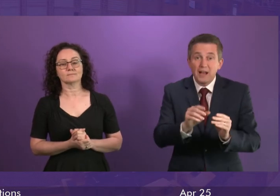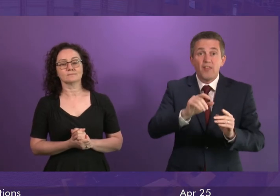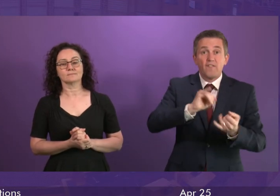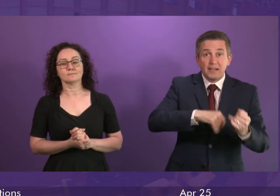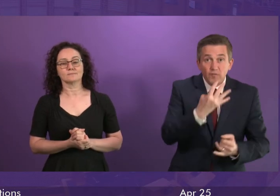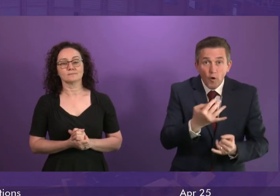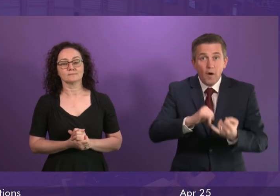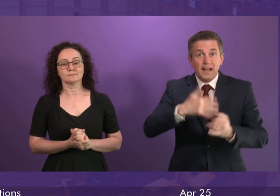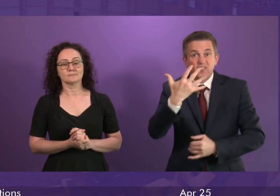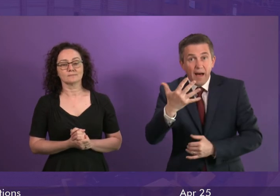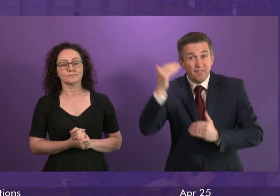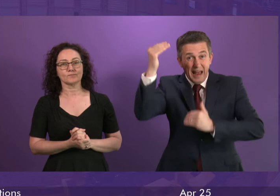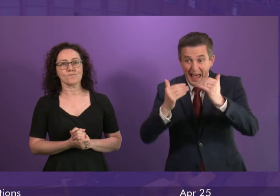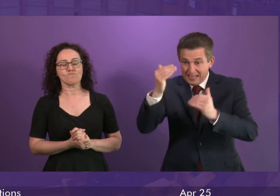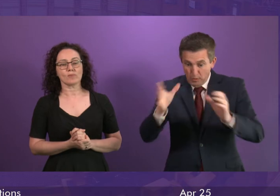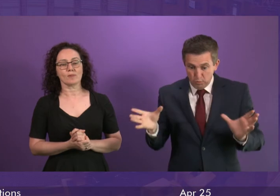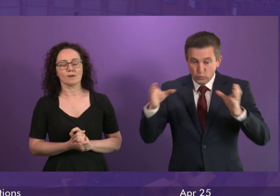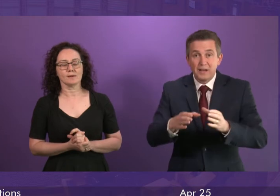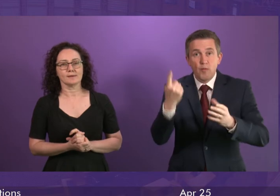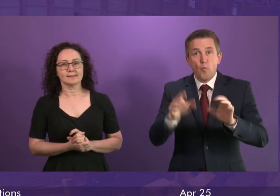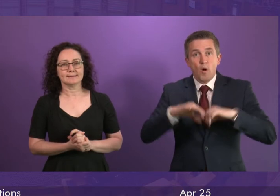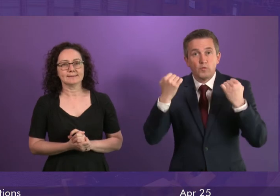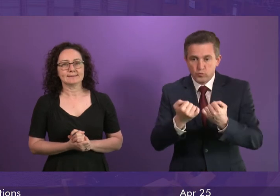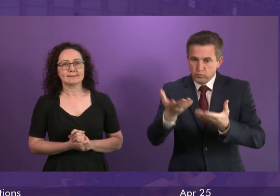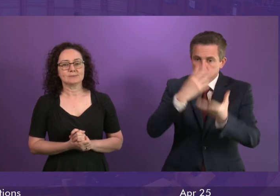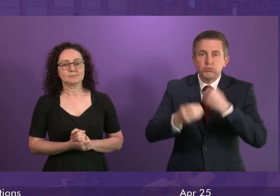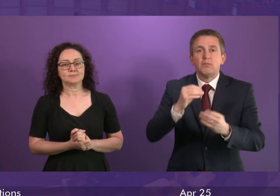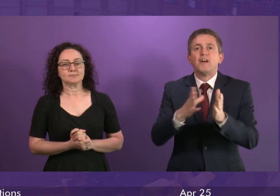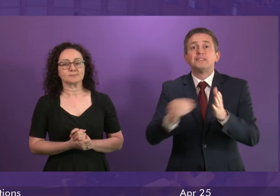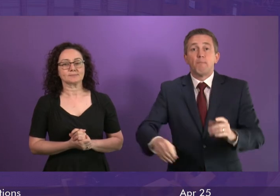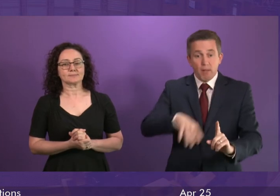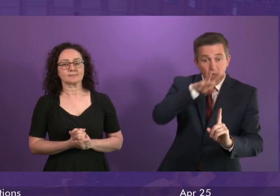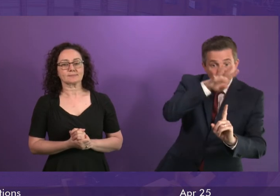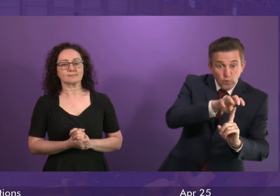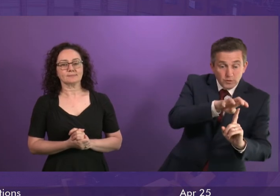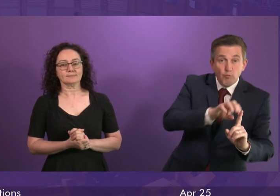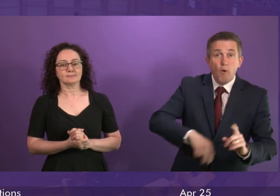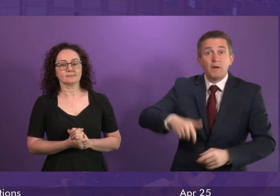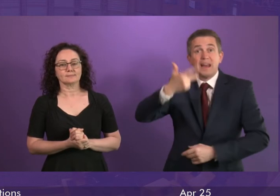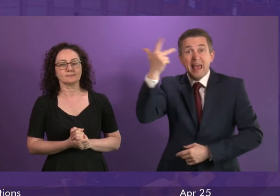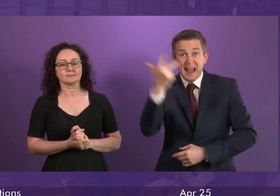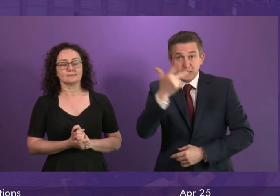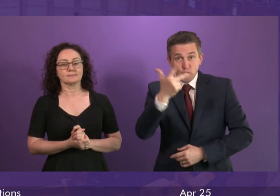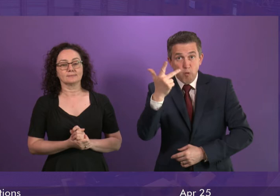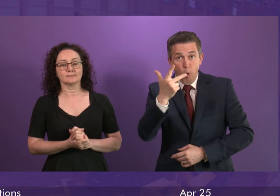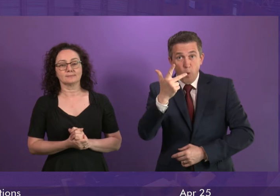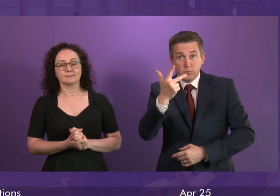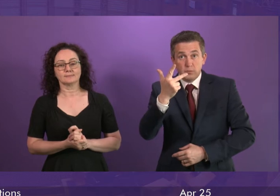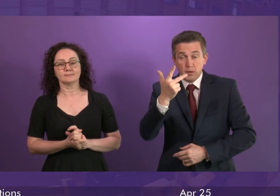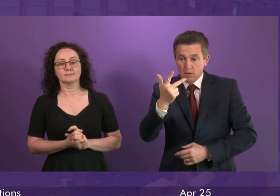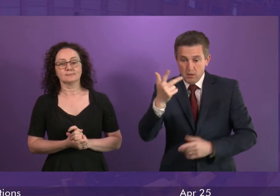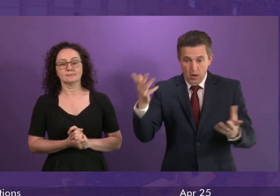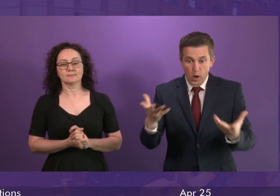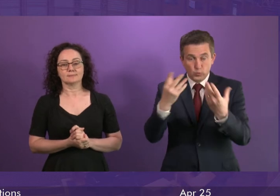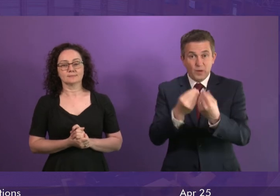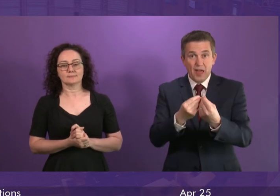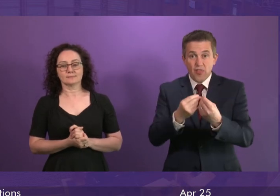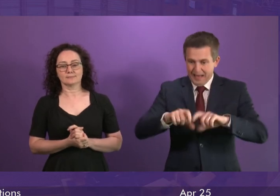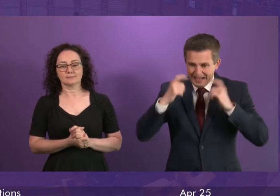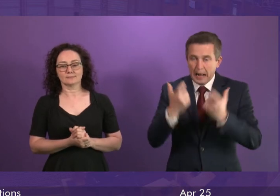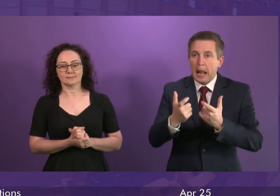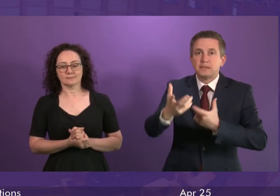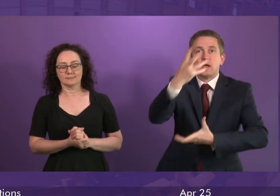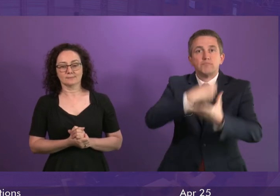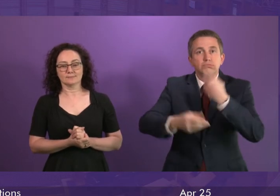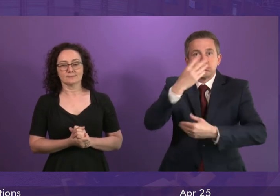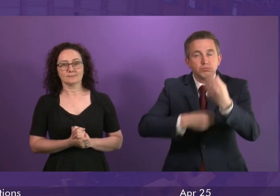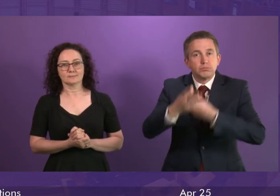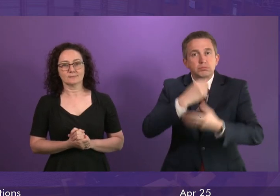but at higher level. In consequence, a 14-year-old and even an 18-year-old could be being taught